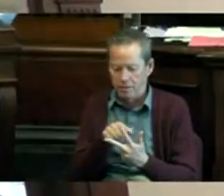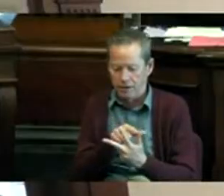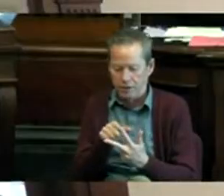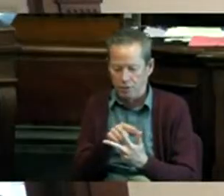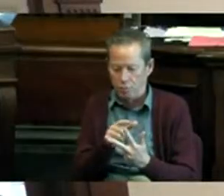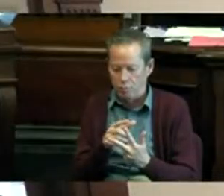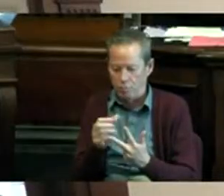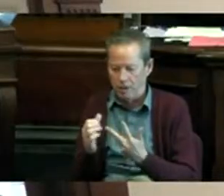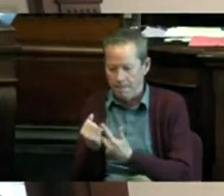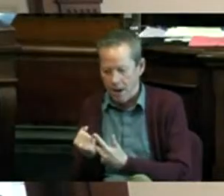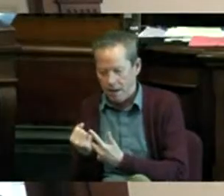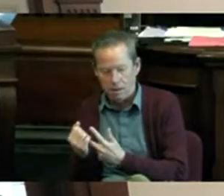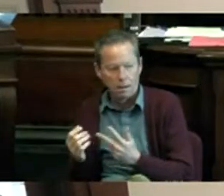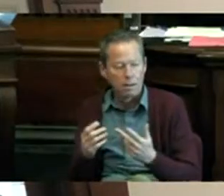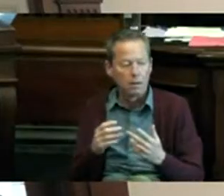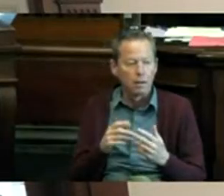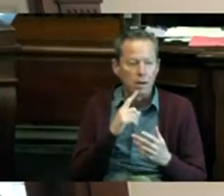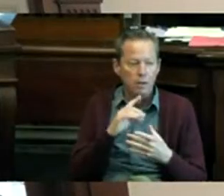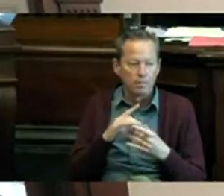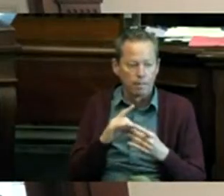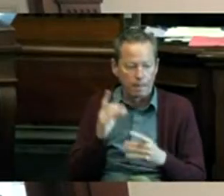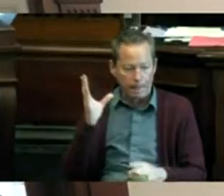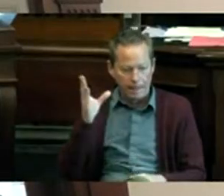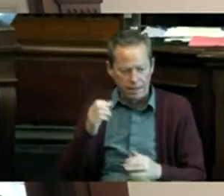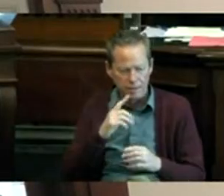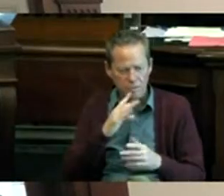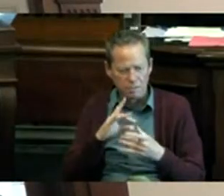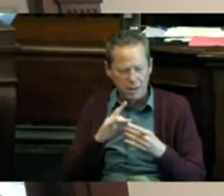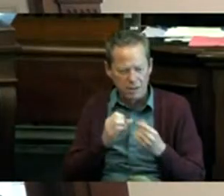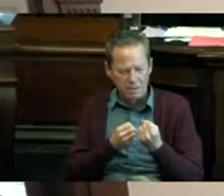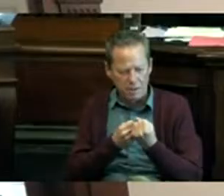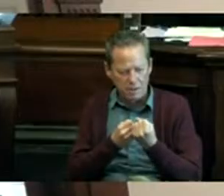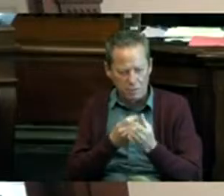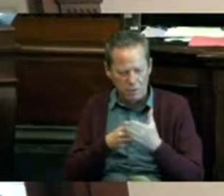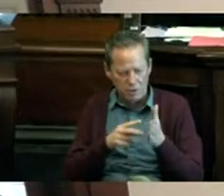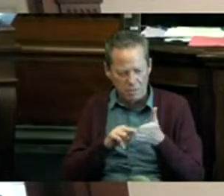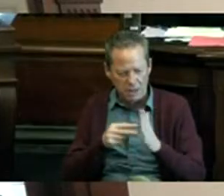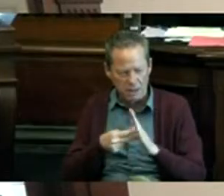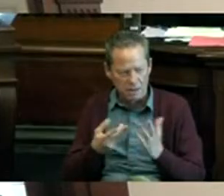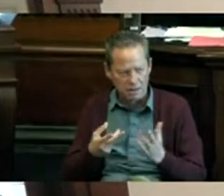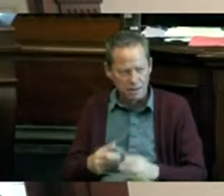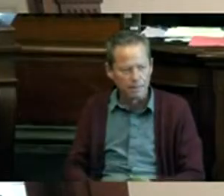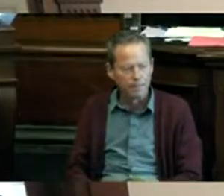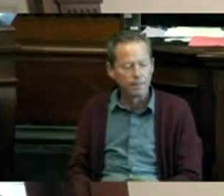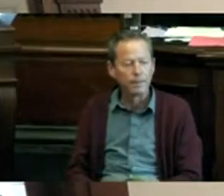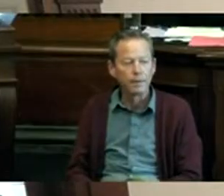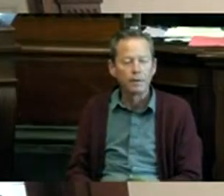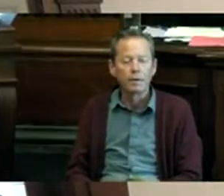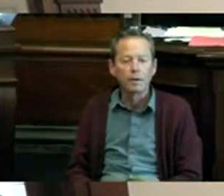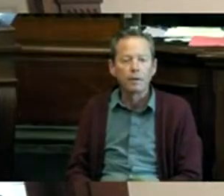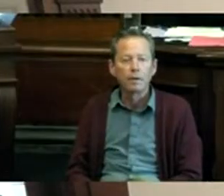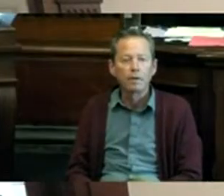Agile and a hybrid approach. Okay. And in your presentation